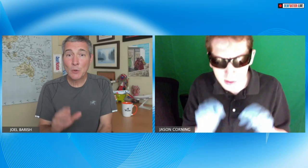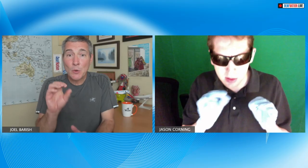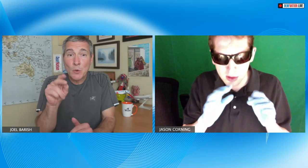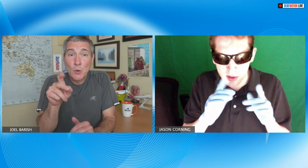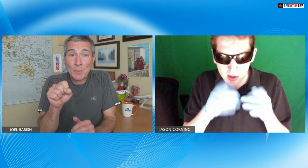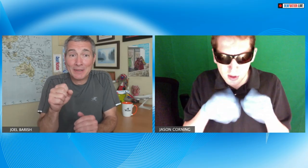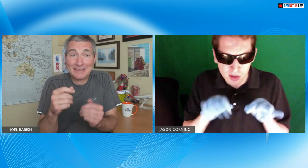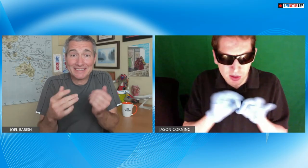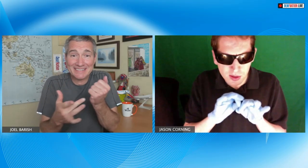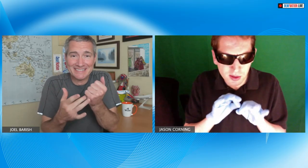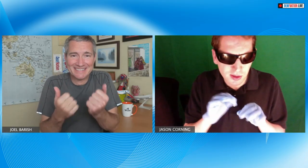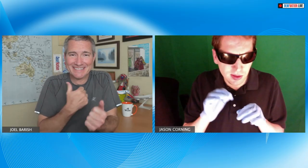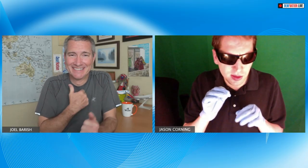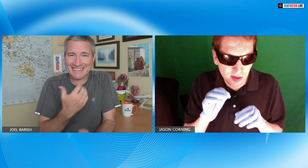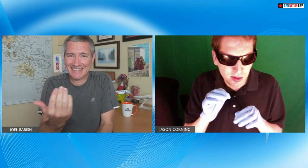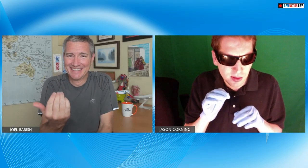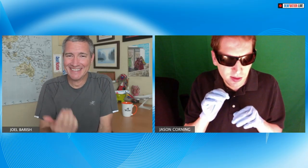sorry technical issue